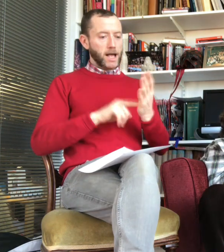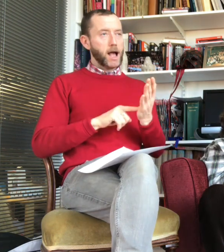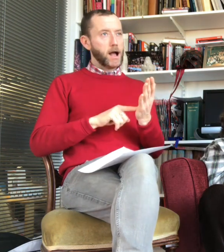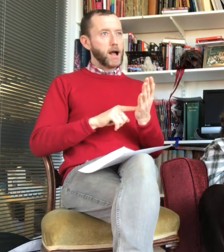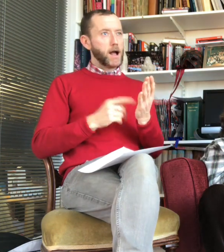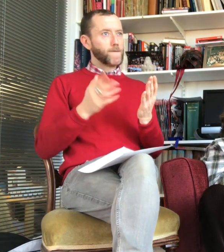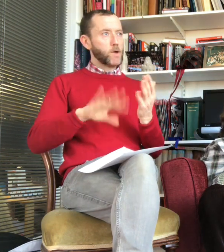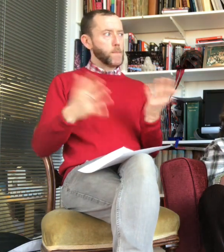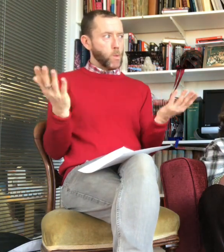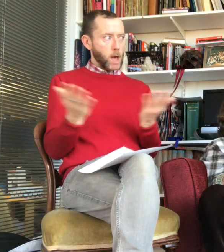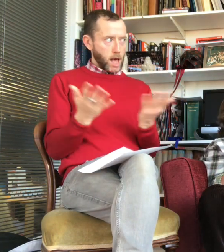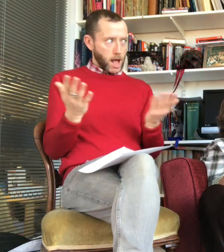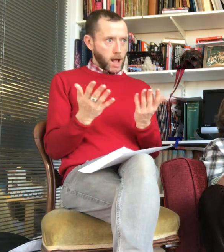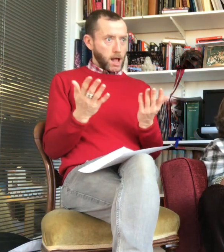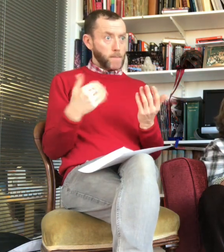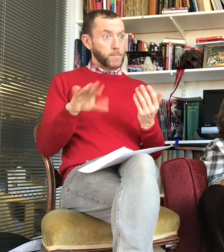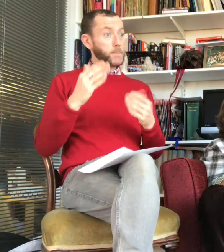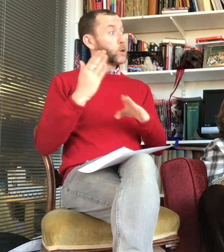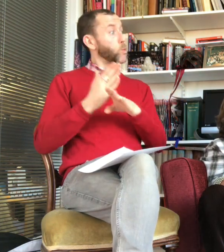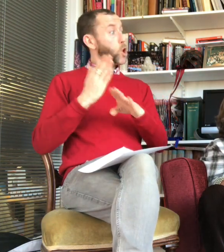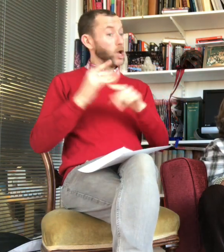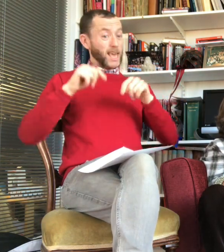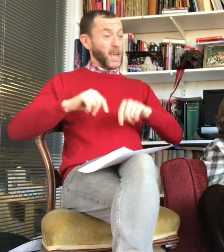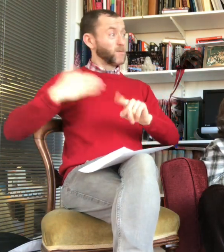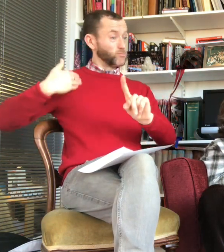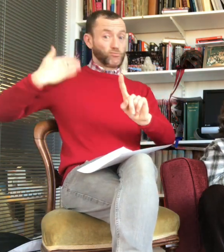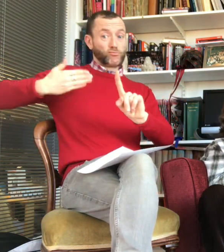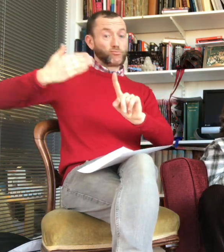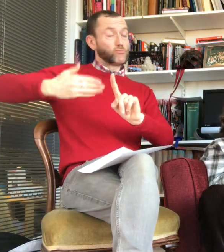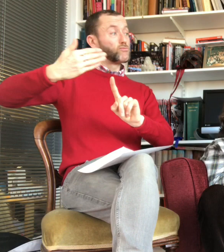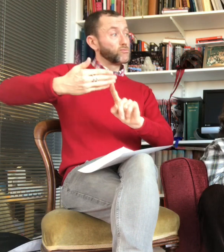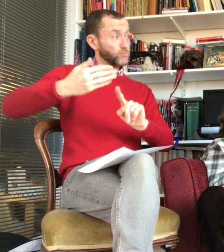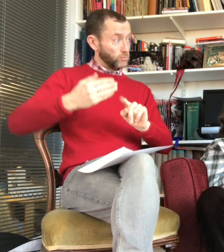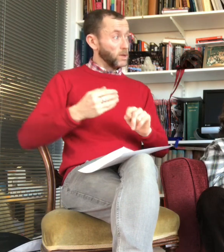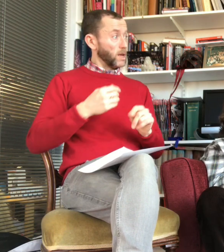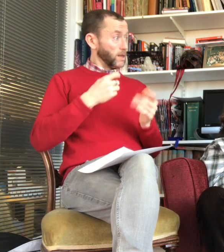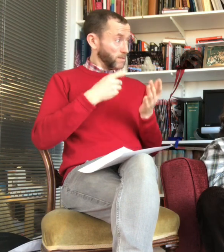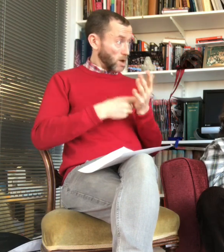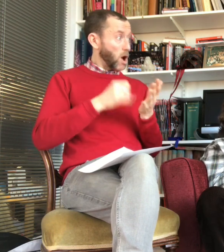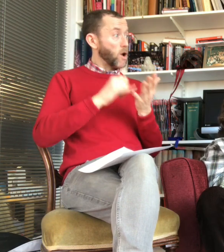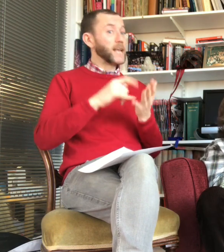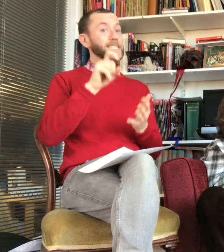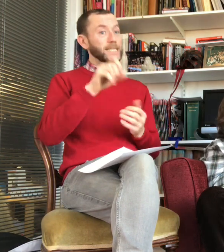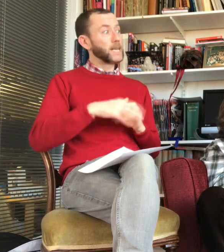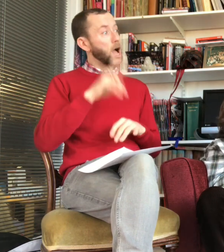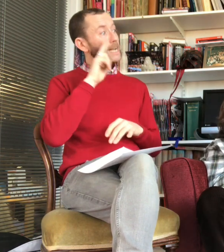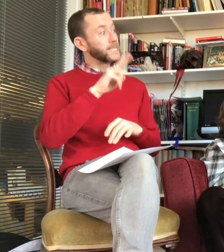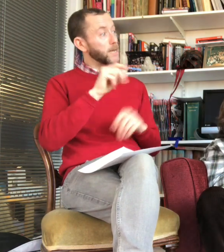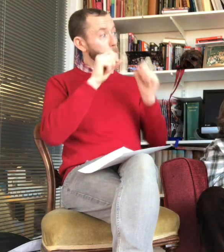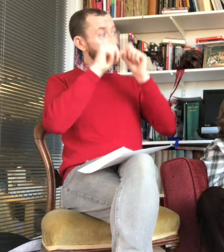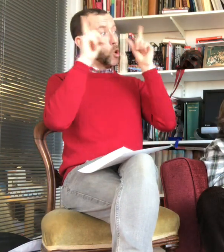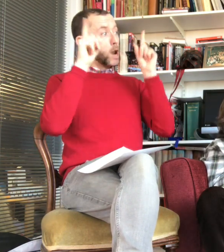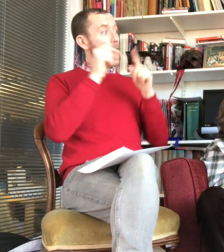the work that we've been doing at the RSC. I'd seen Paula Garfield and Deafinitely.